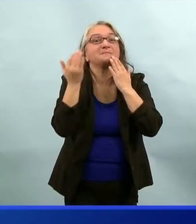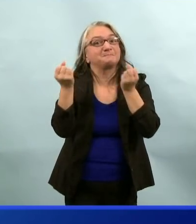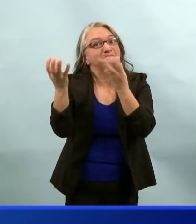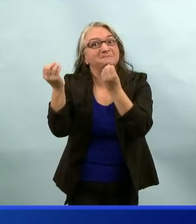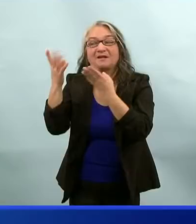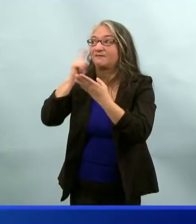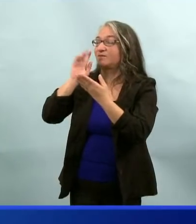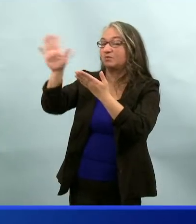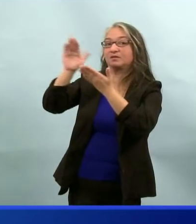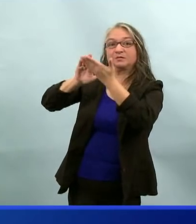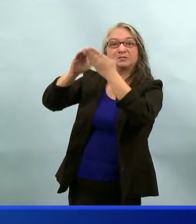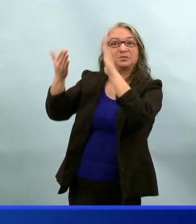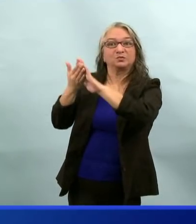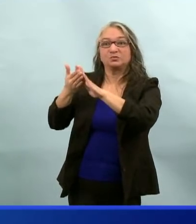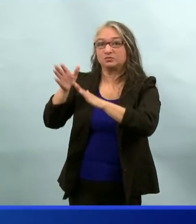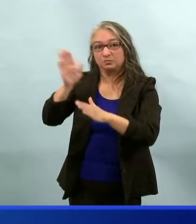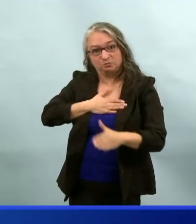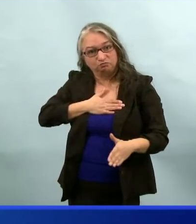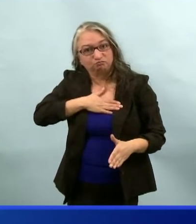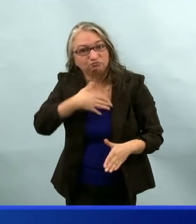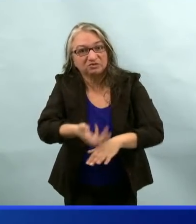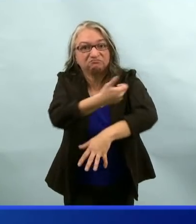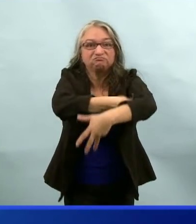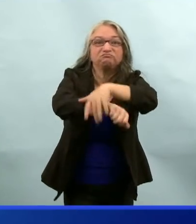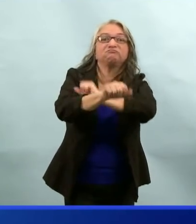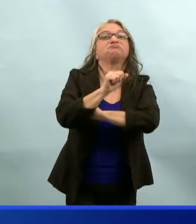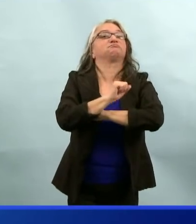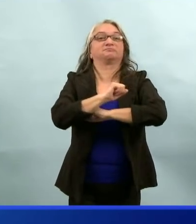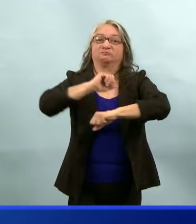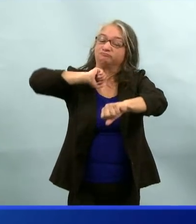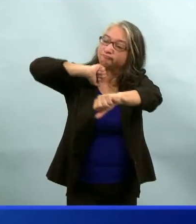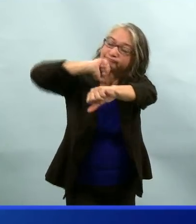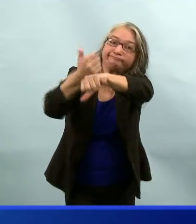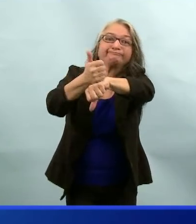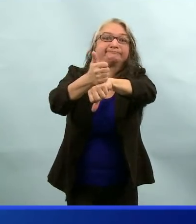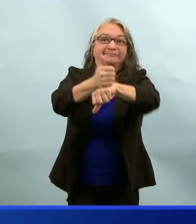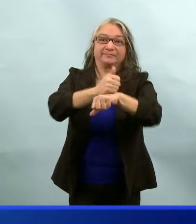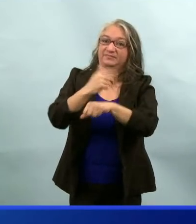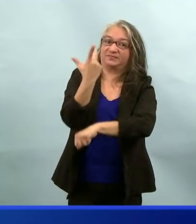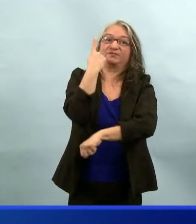during and after school hours to make it possible for children to be protected from covet 19.